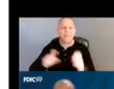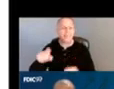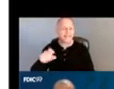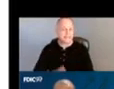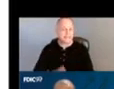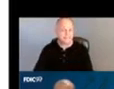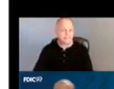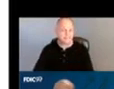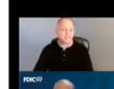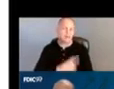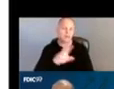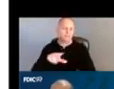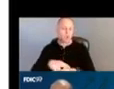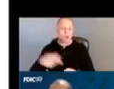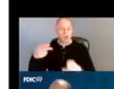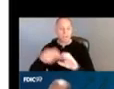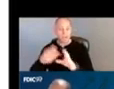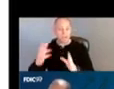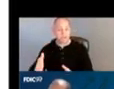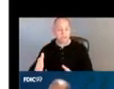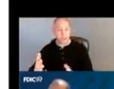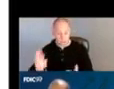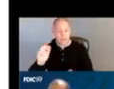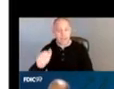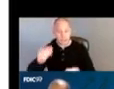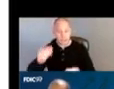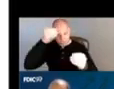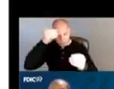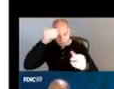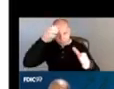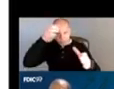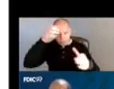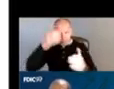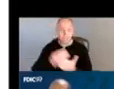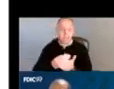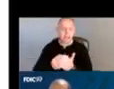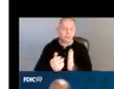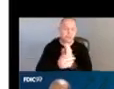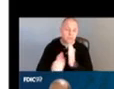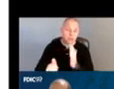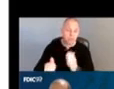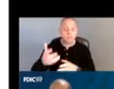benefit by being able to build financial skills and competence through knowledge and practice.